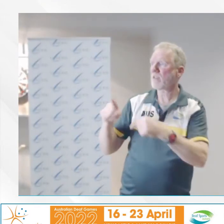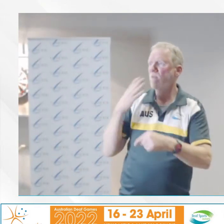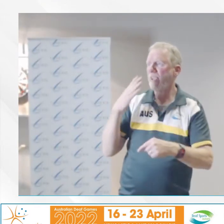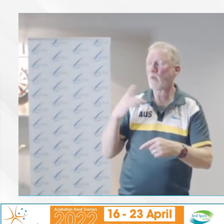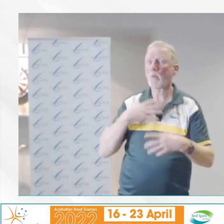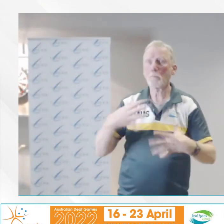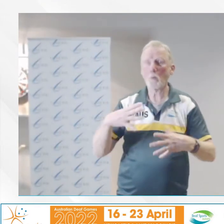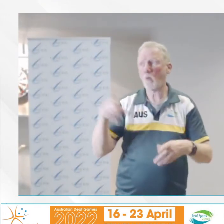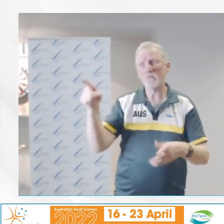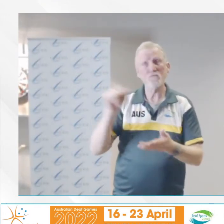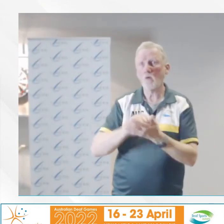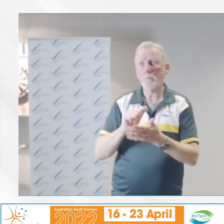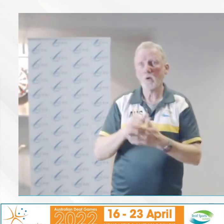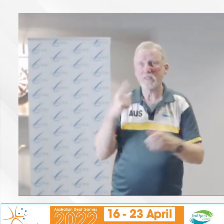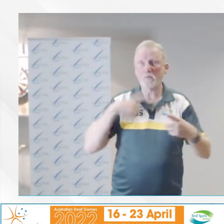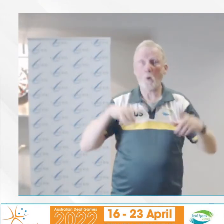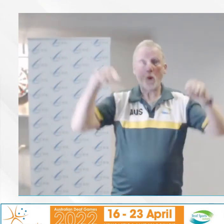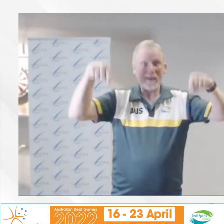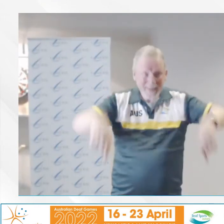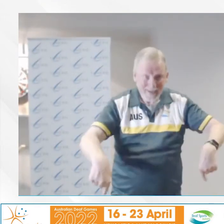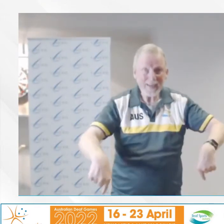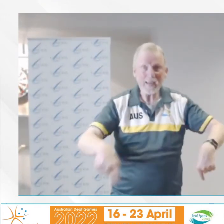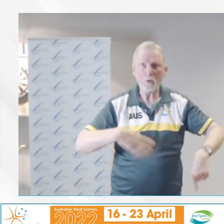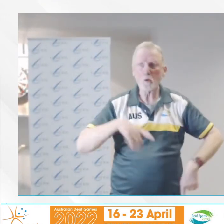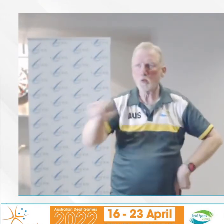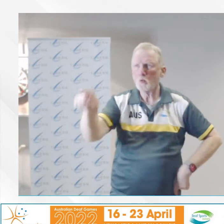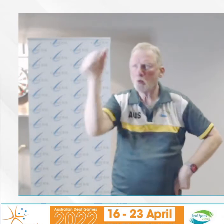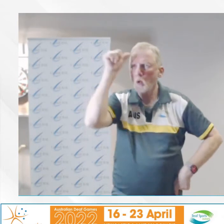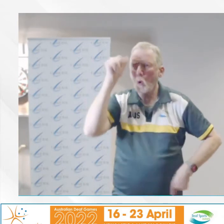thank you for that information that's why we're here tonight